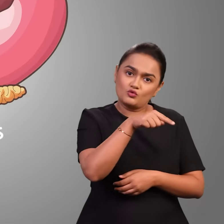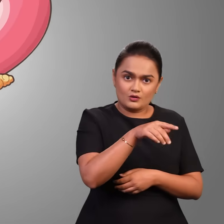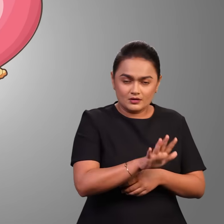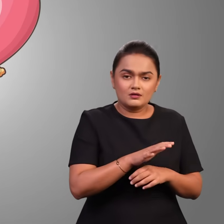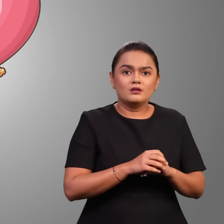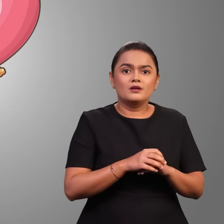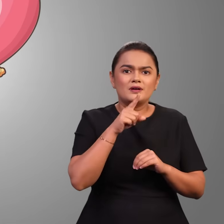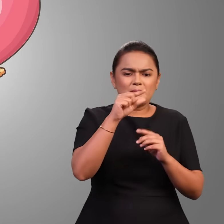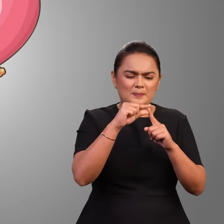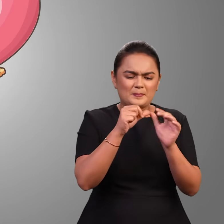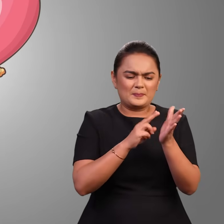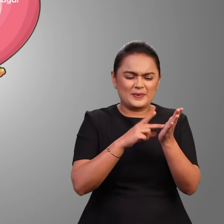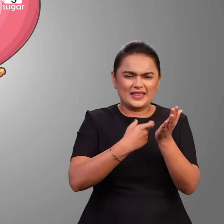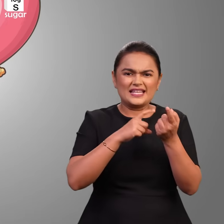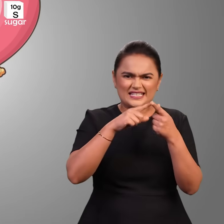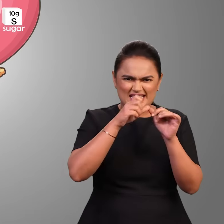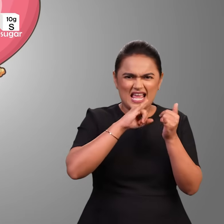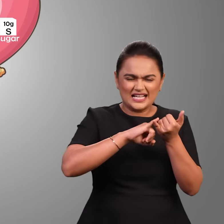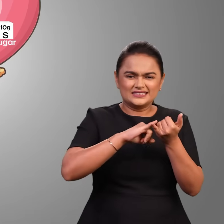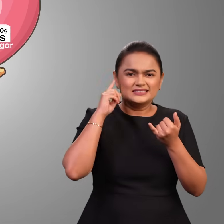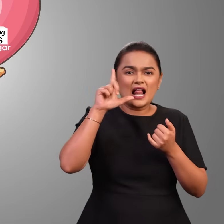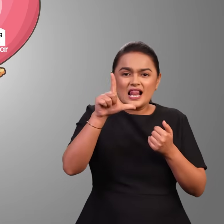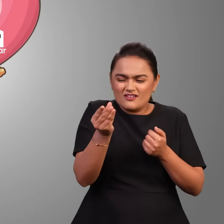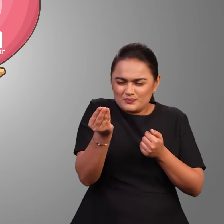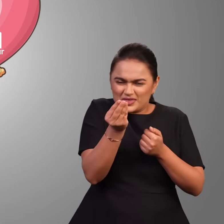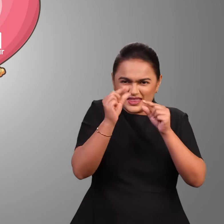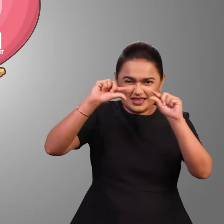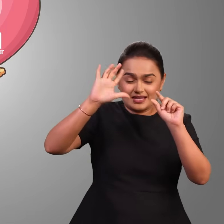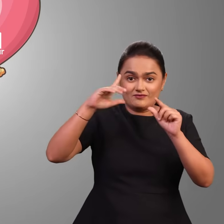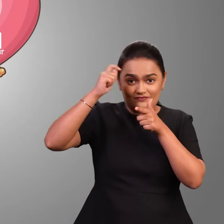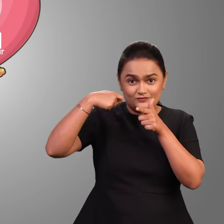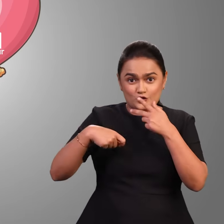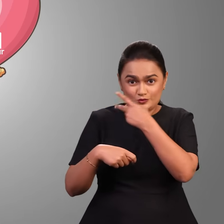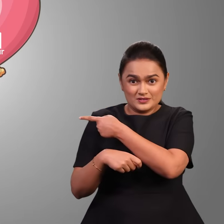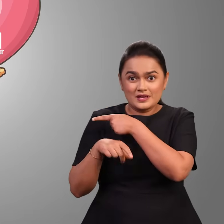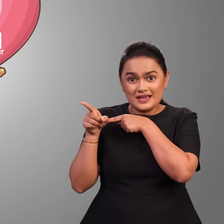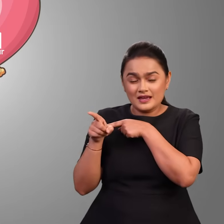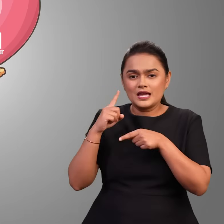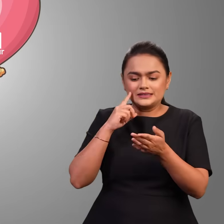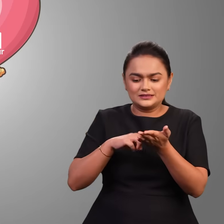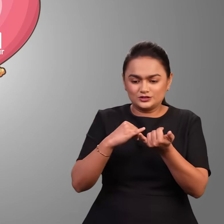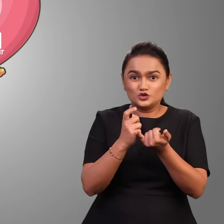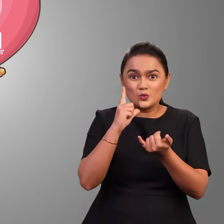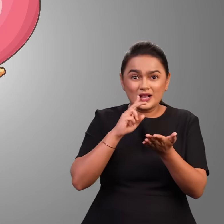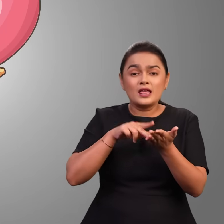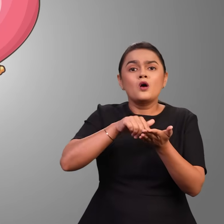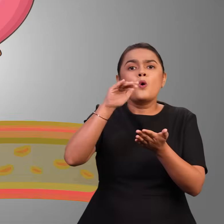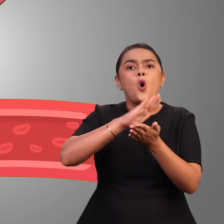there is an organ called pancreas near the liver. It releases a hormone called insulin.